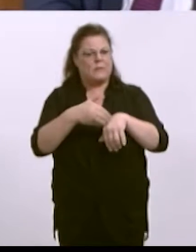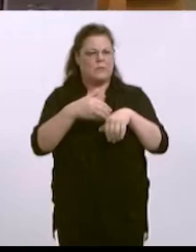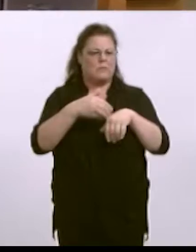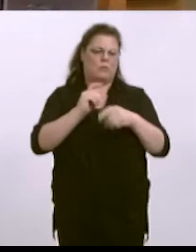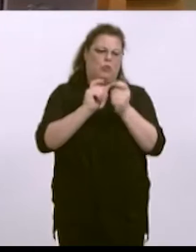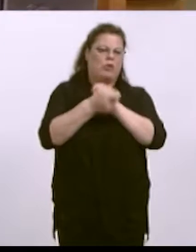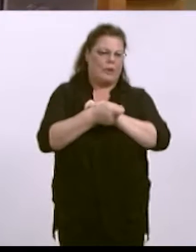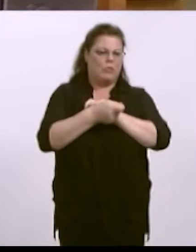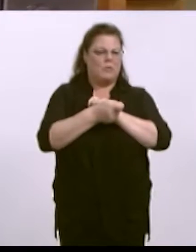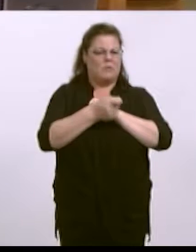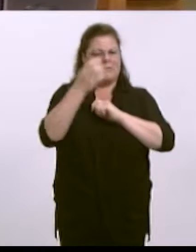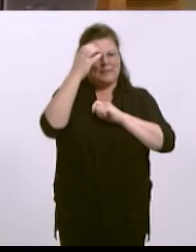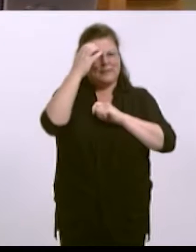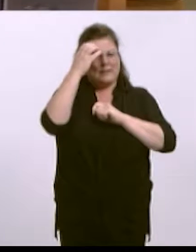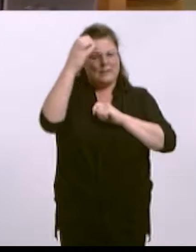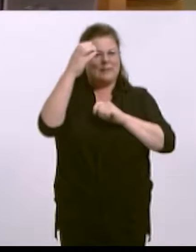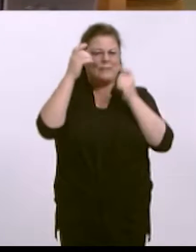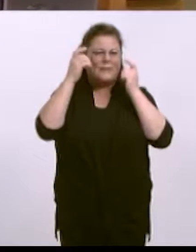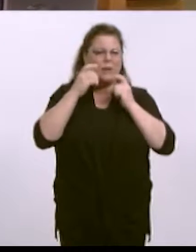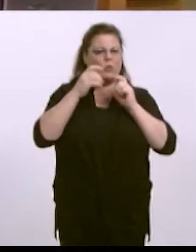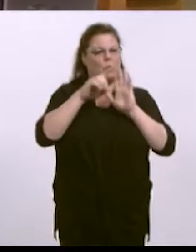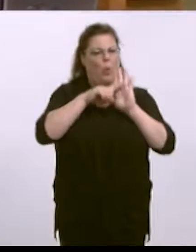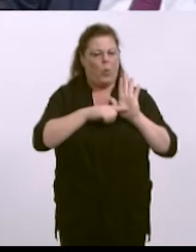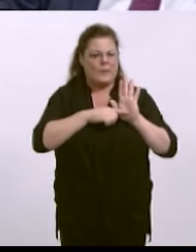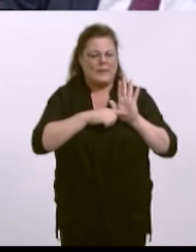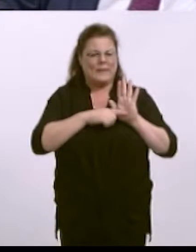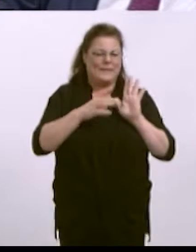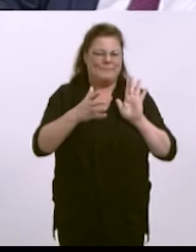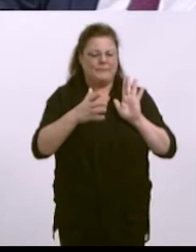the prerogative is designed to do. Until we see the outcome of that process, and the outcome